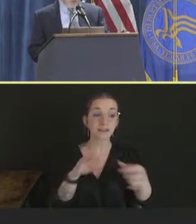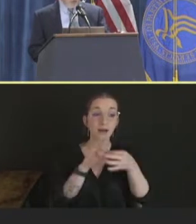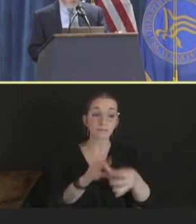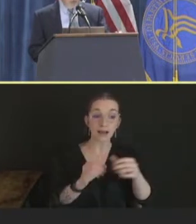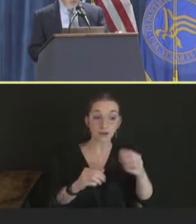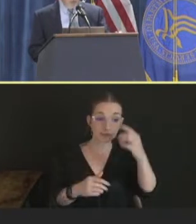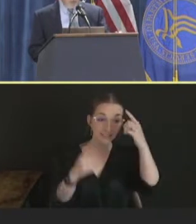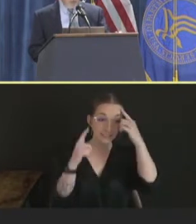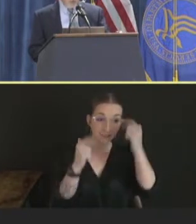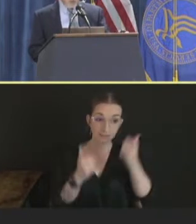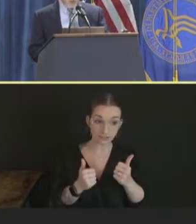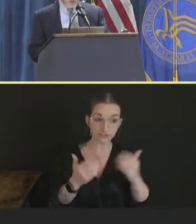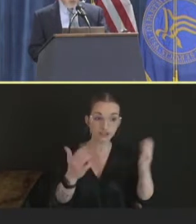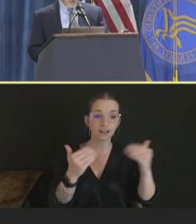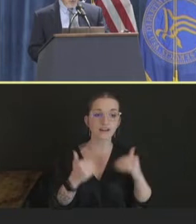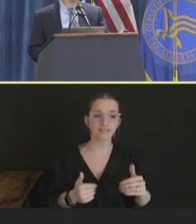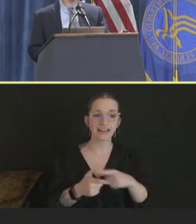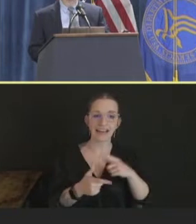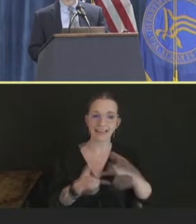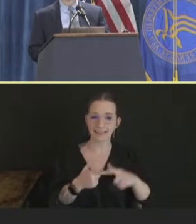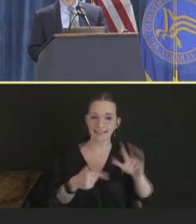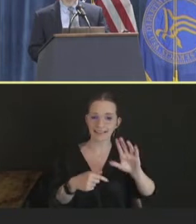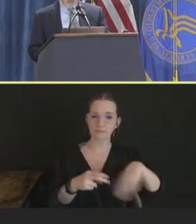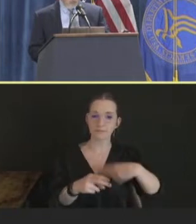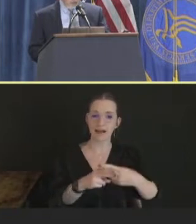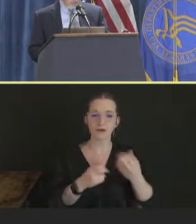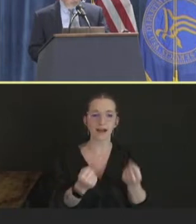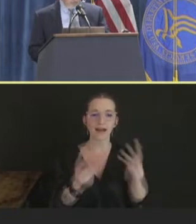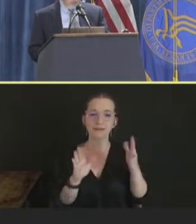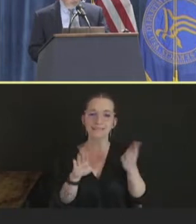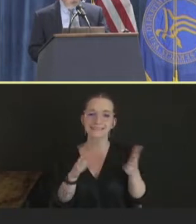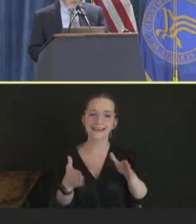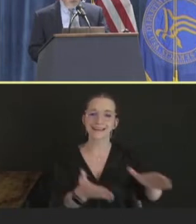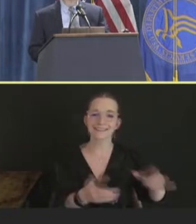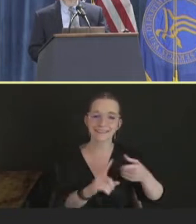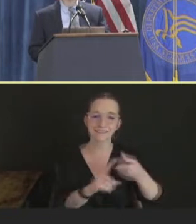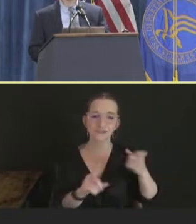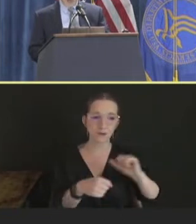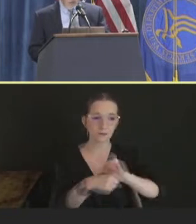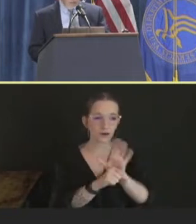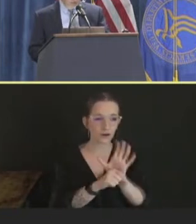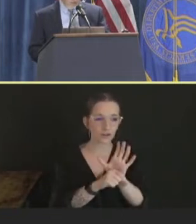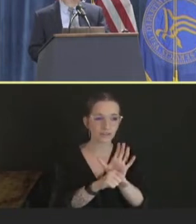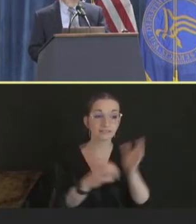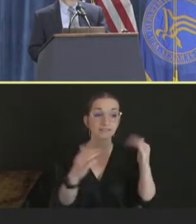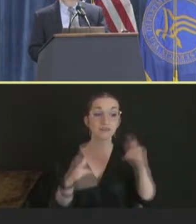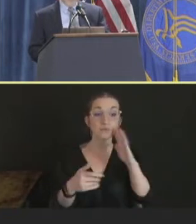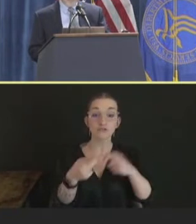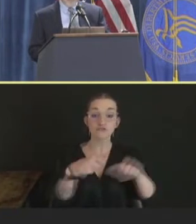We'll conclude the day with our federal agency and liaison representative updates and public comments.